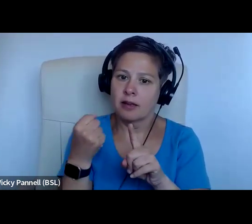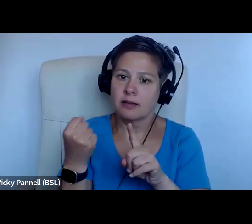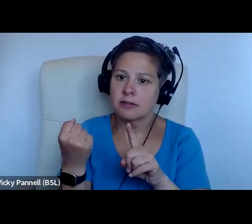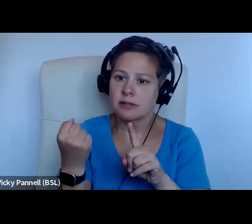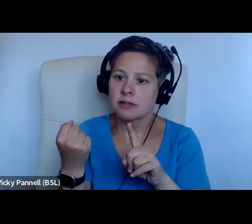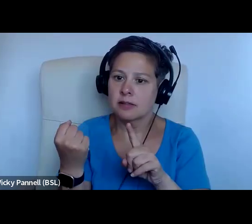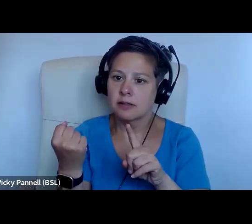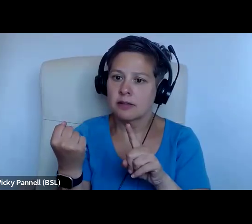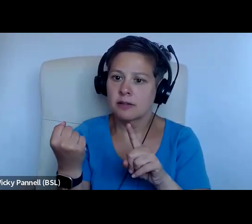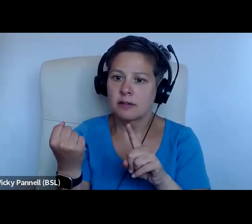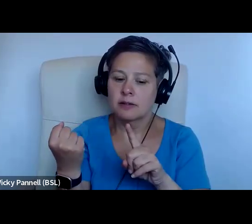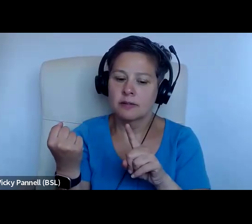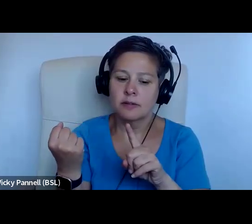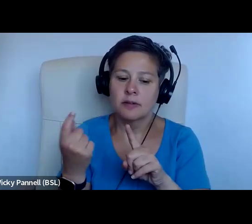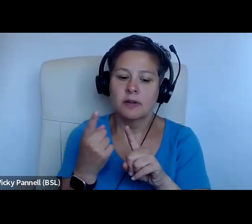one can imagine a, an aggregate improvement.